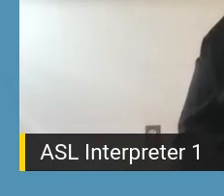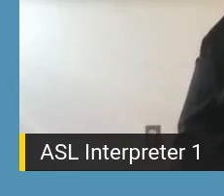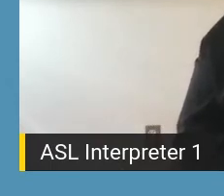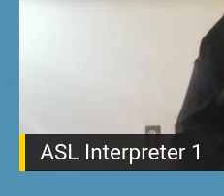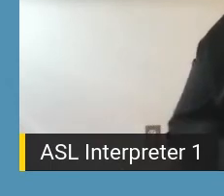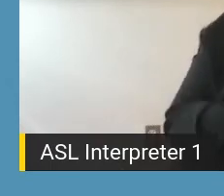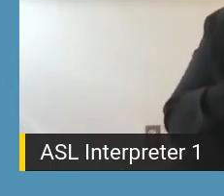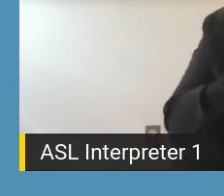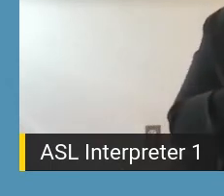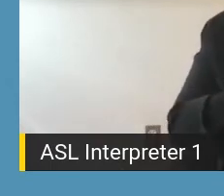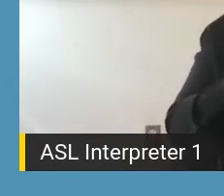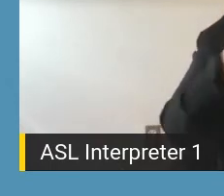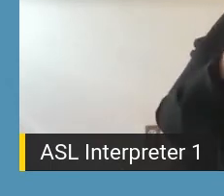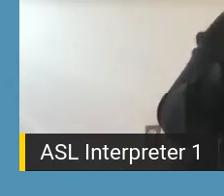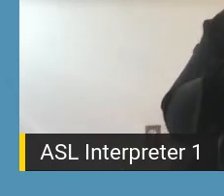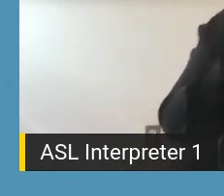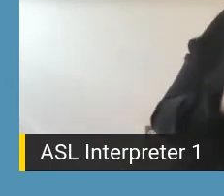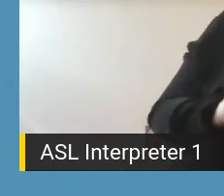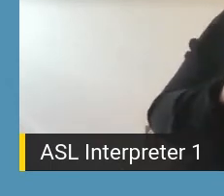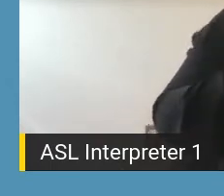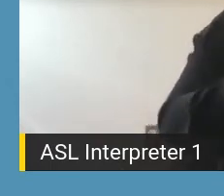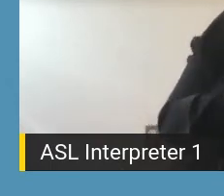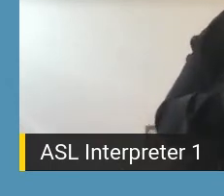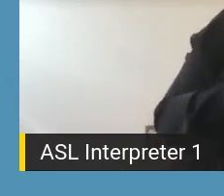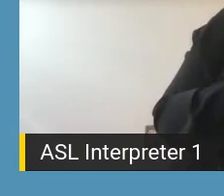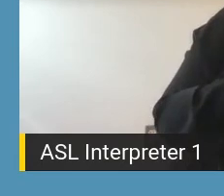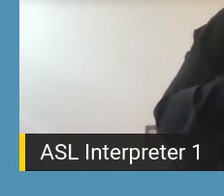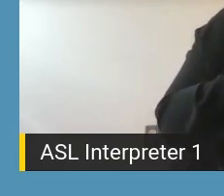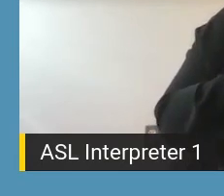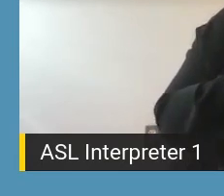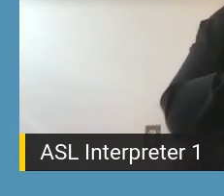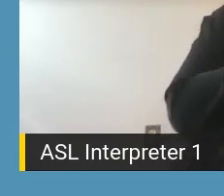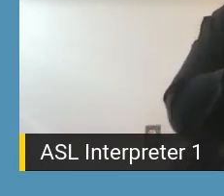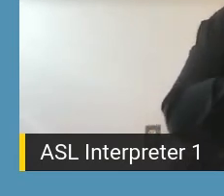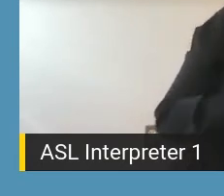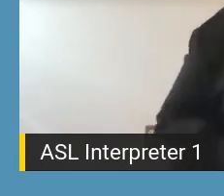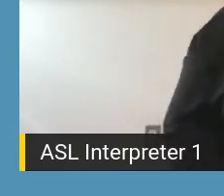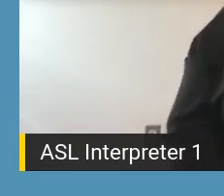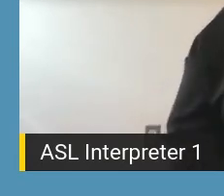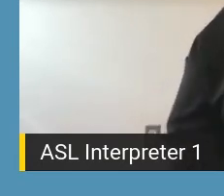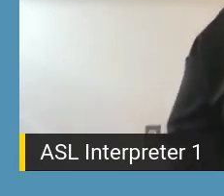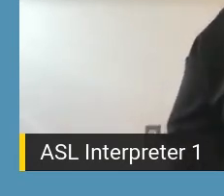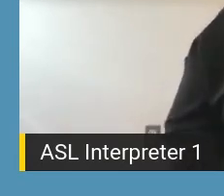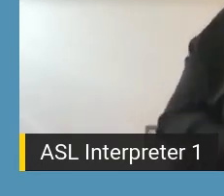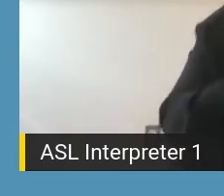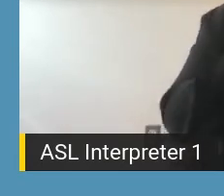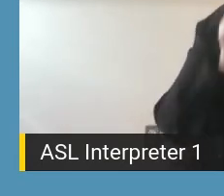have, but for professional productions and for museums you absently should have a transcript.